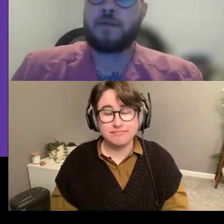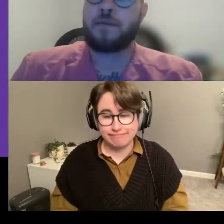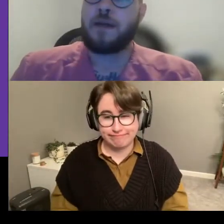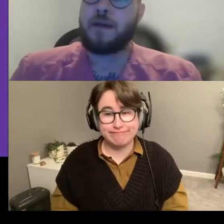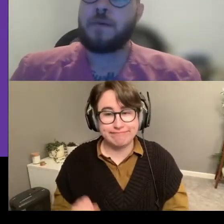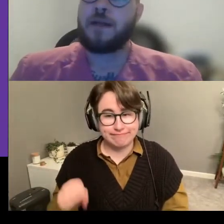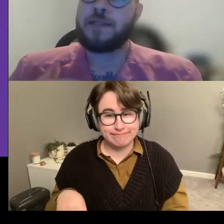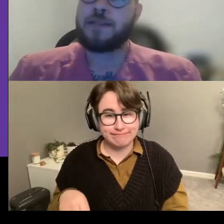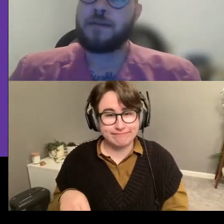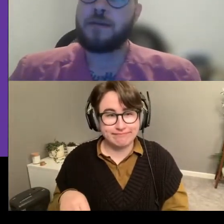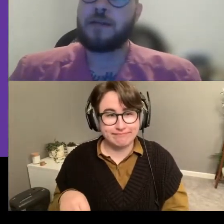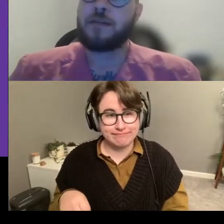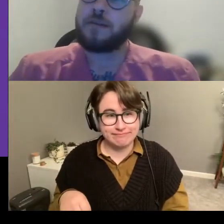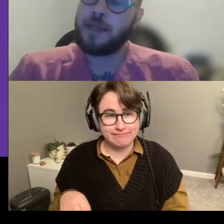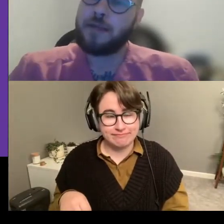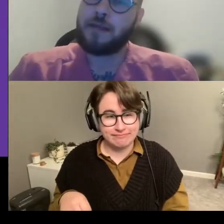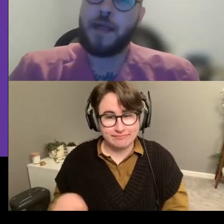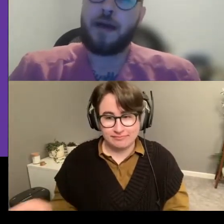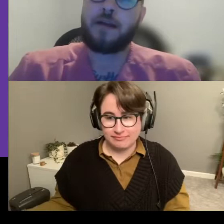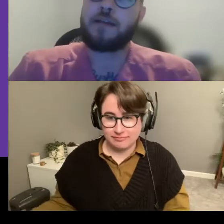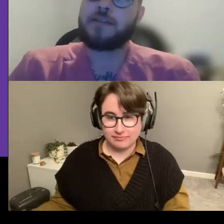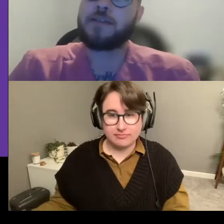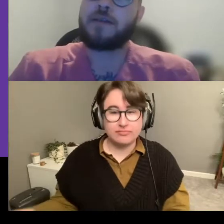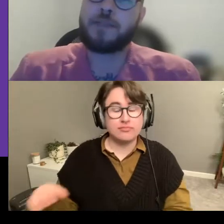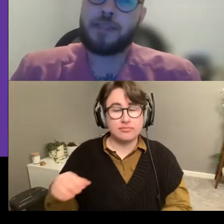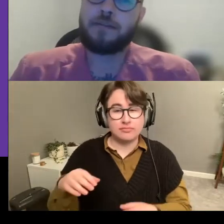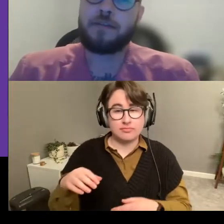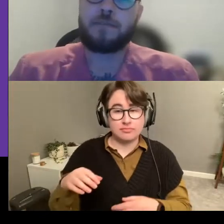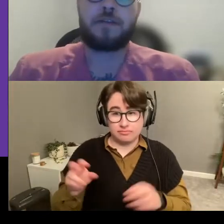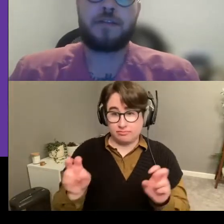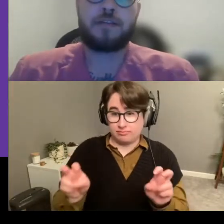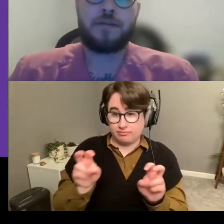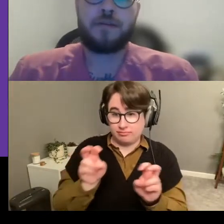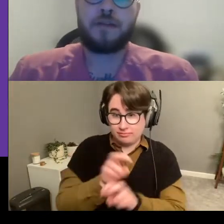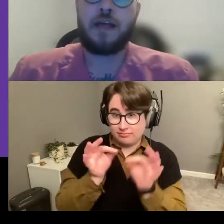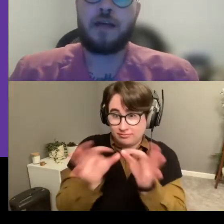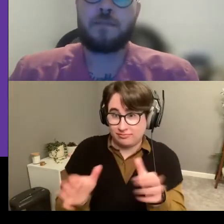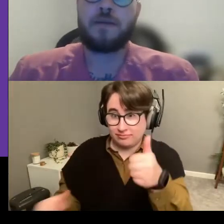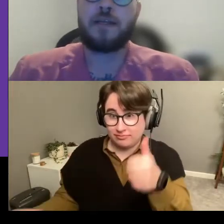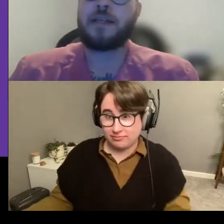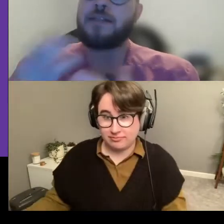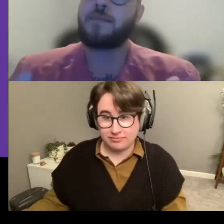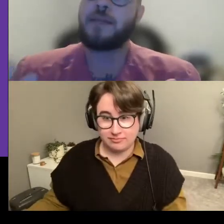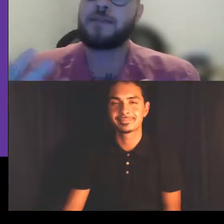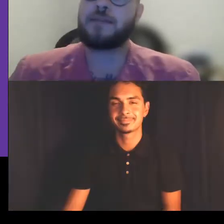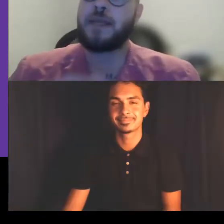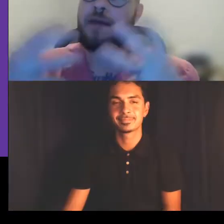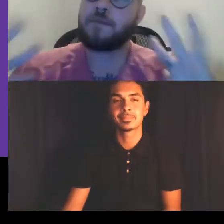So I wanted to go in a little bit about contraception or birth control, again, to make sure we have